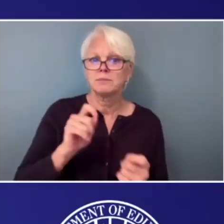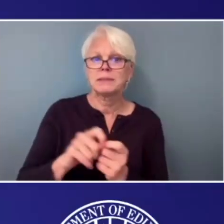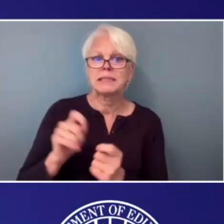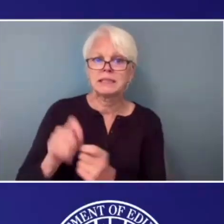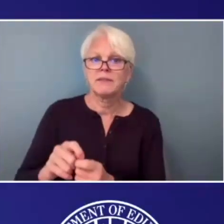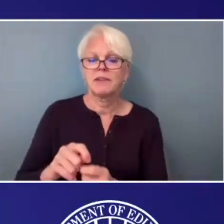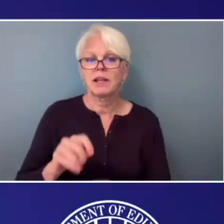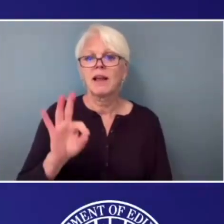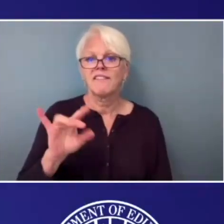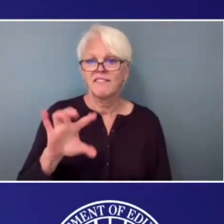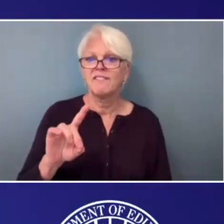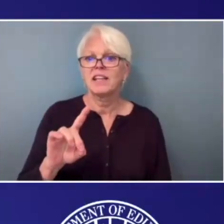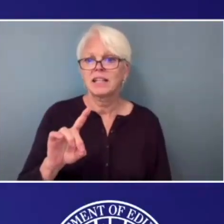so I can talk about it a little bit first.